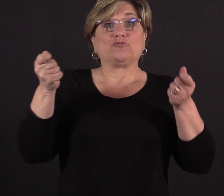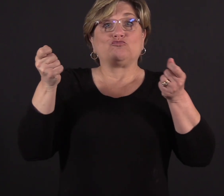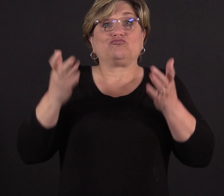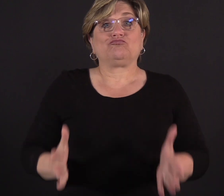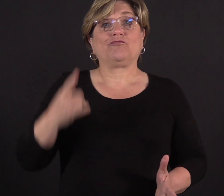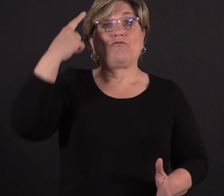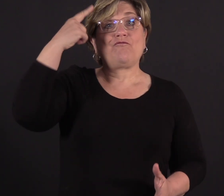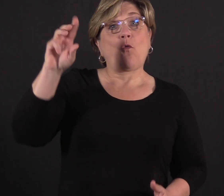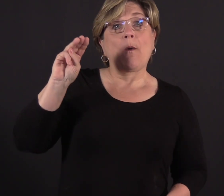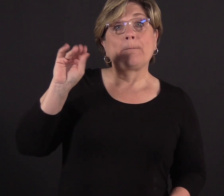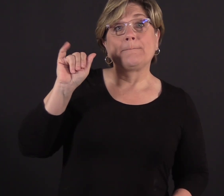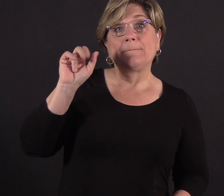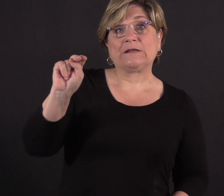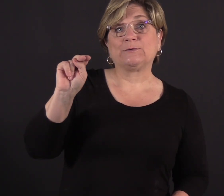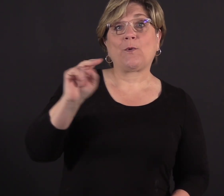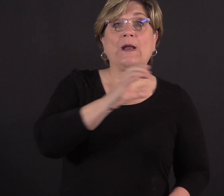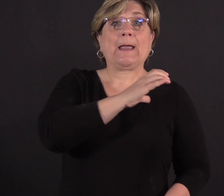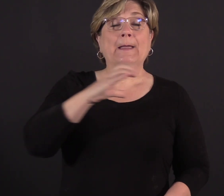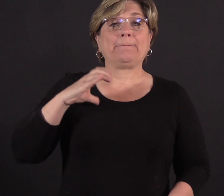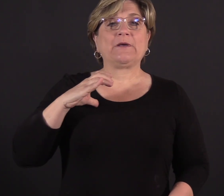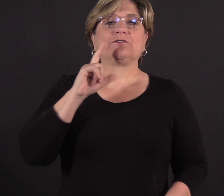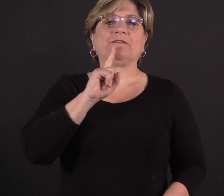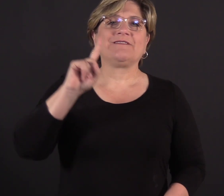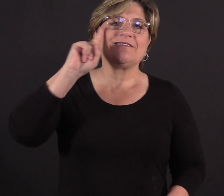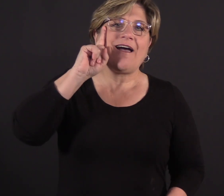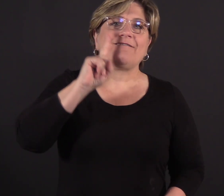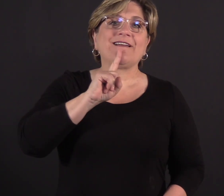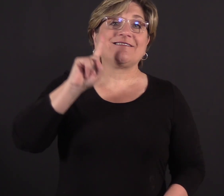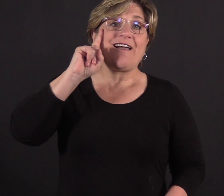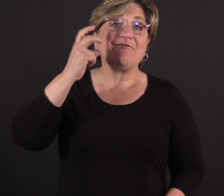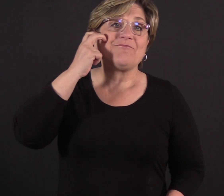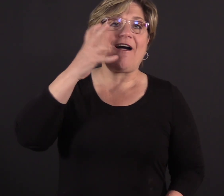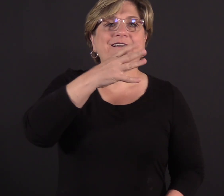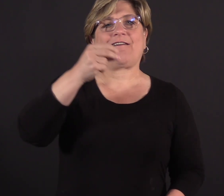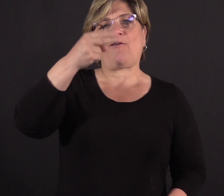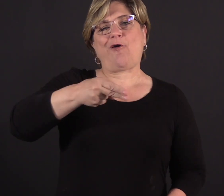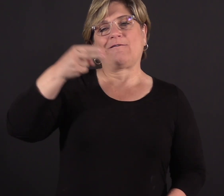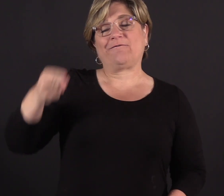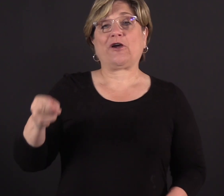Director of the Minnesota Commission of the Deaf, DeafBlind & Hard of Hearing.